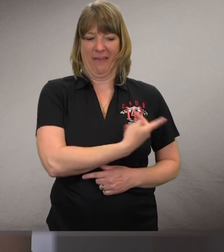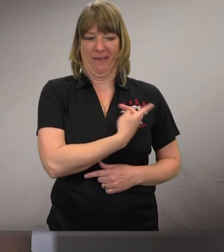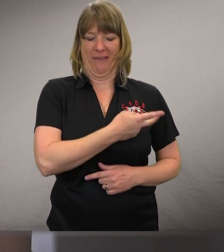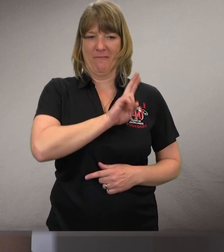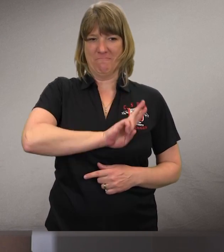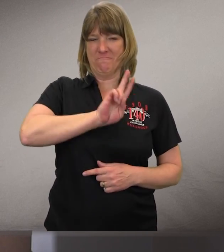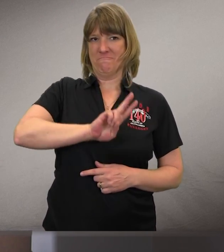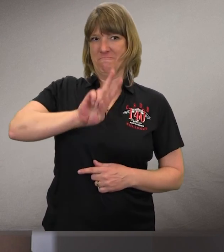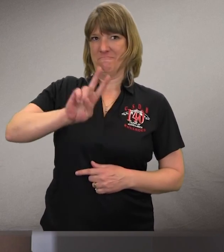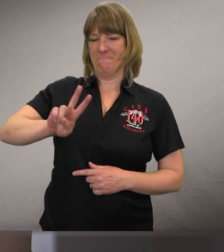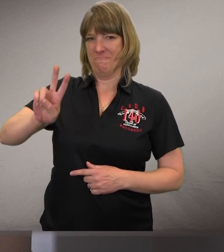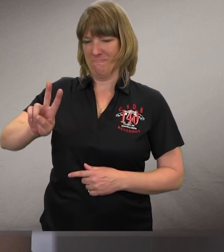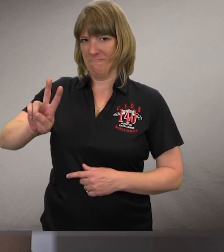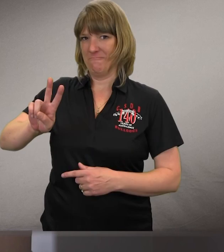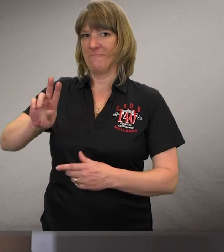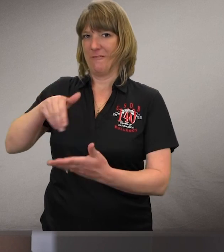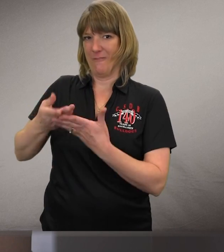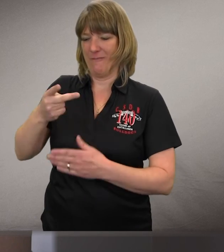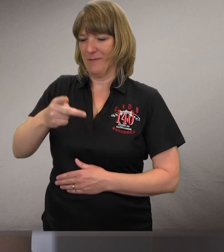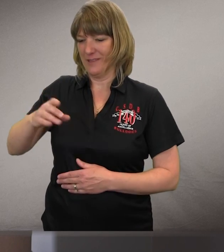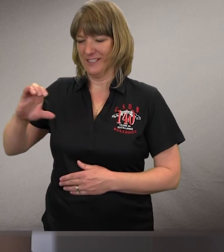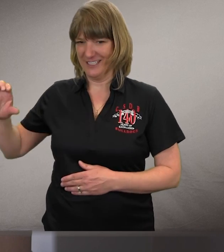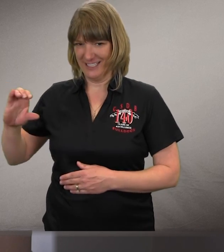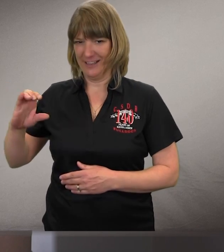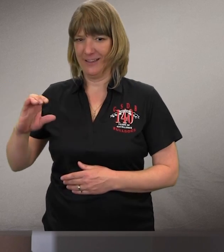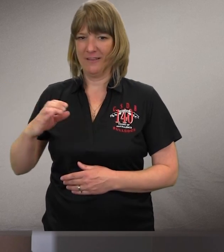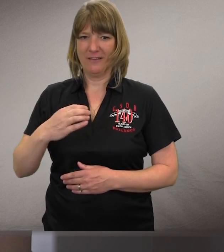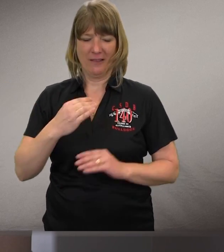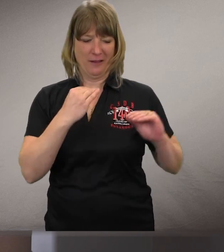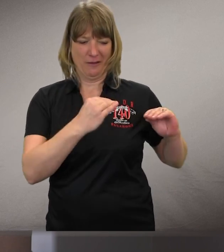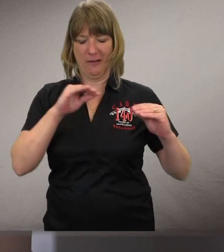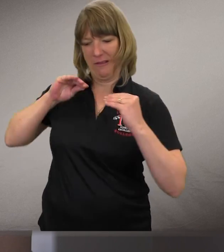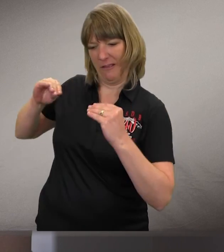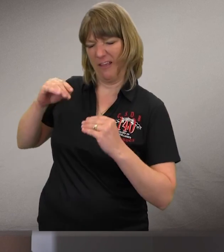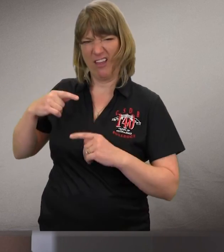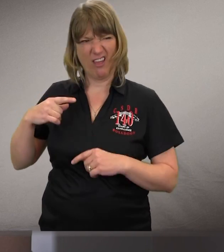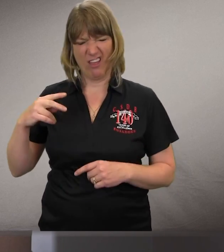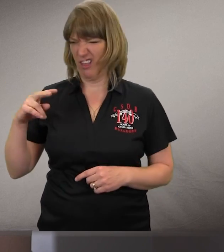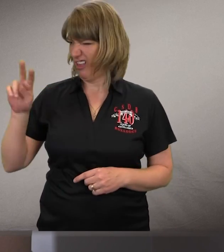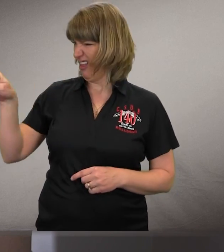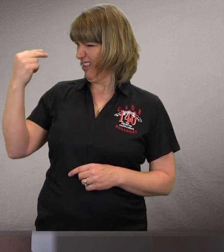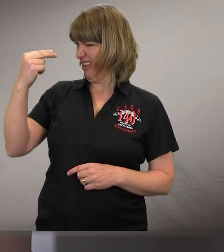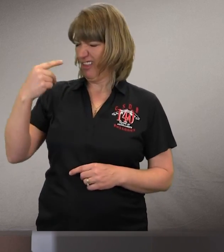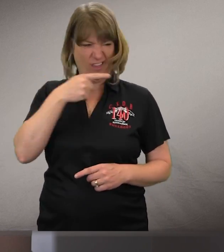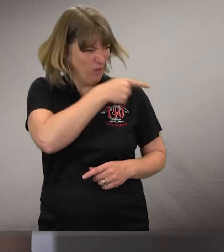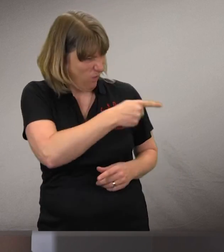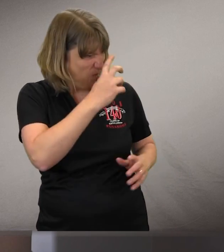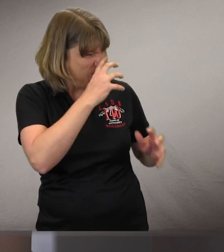We'll go to PPCC, and we'll be teasing each other. A lot of people think I'll be mean,